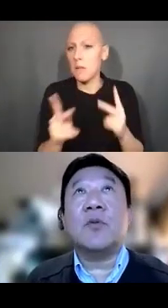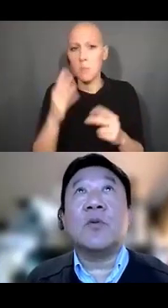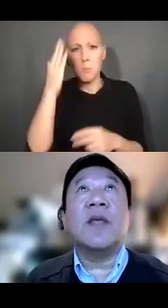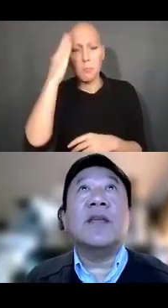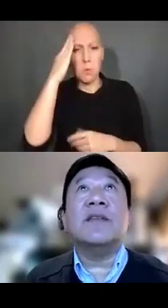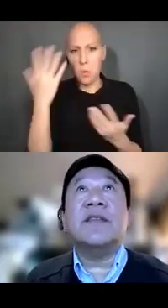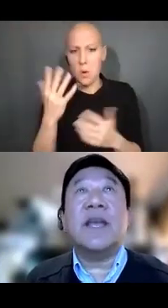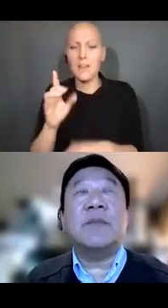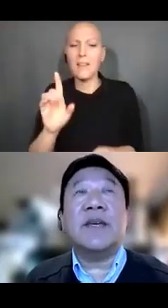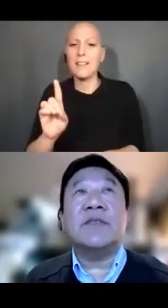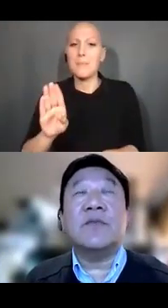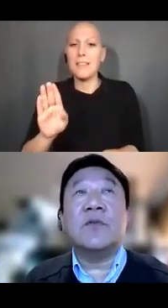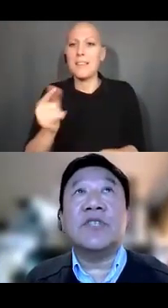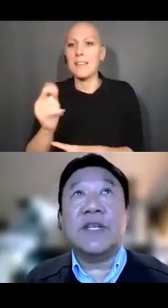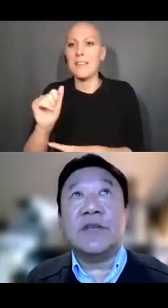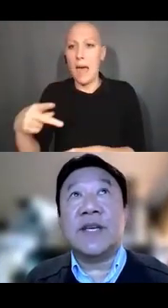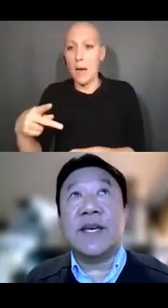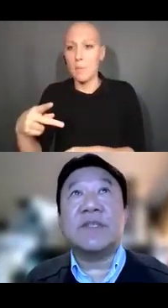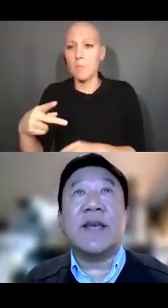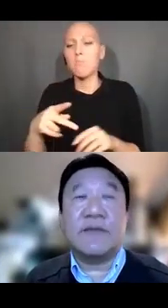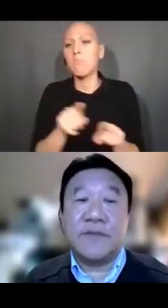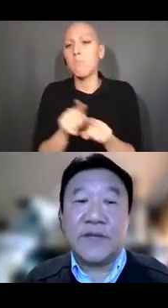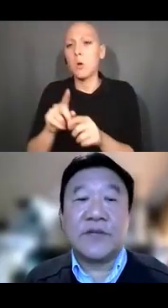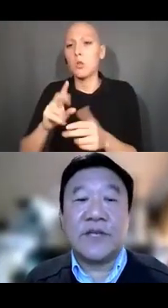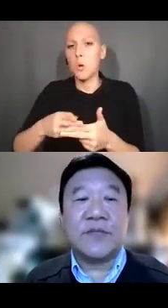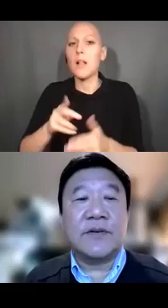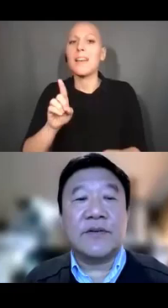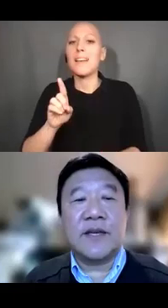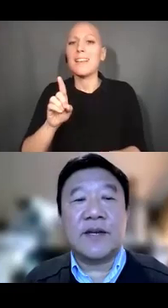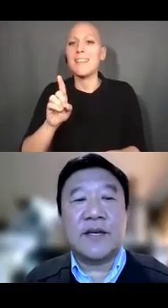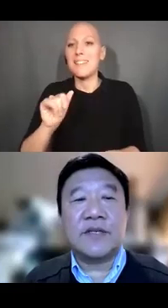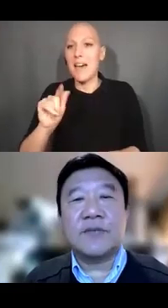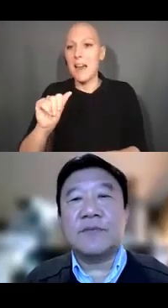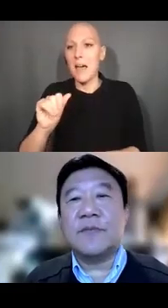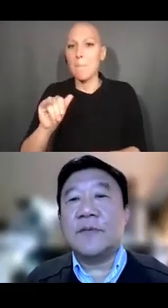or the Database for Genotypes and Phenotypes here at the NIH.